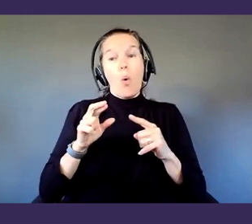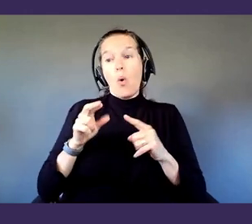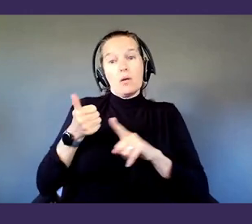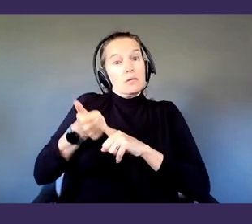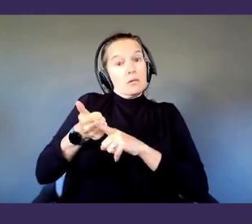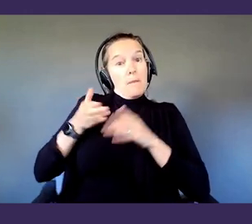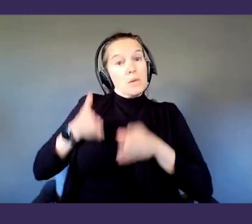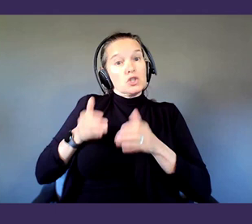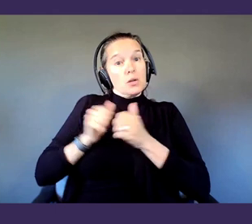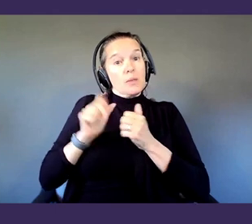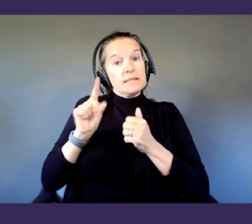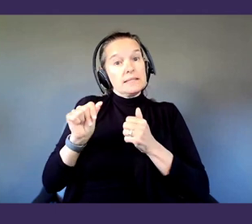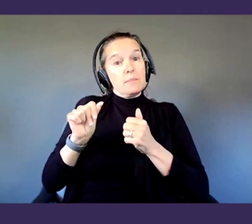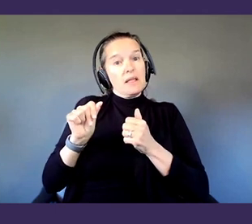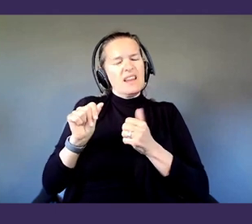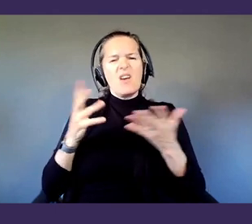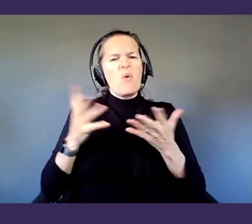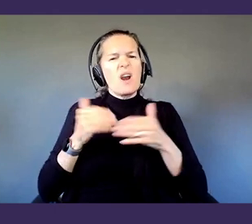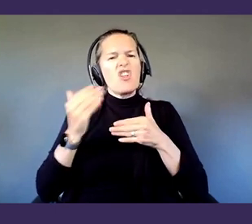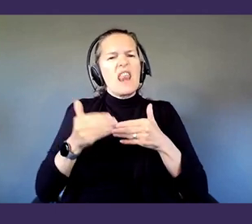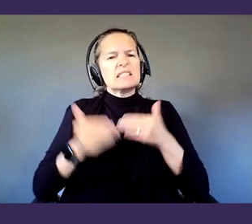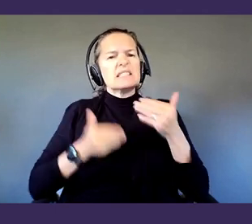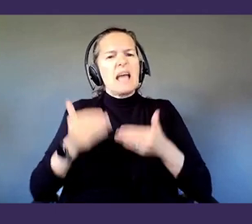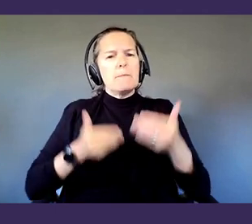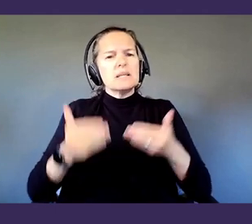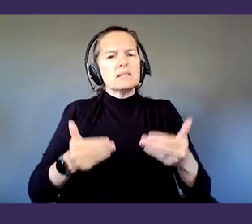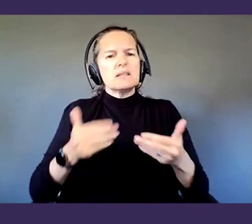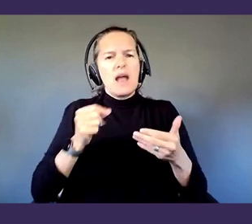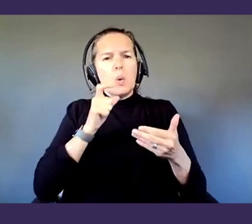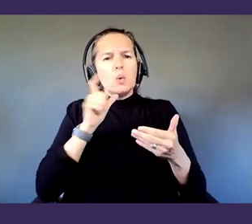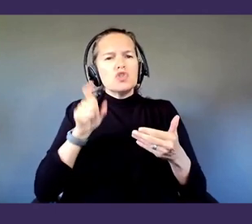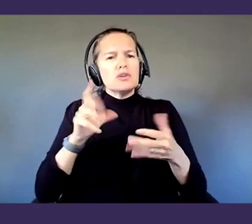what next steps should they take and who should be getting involved?